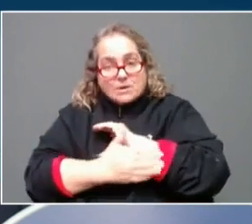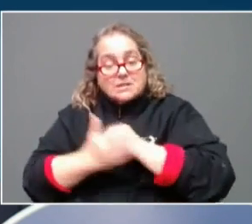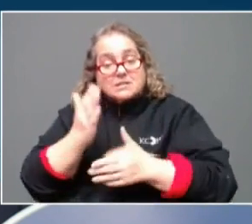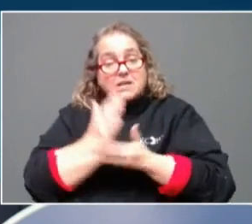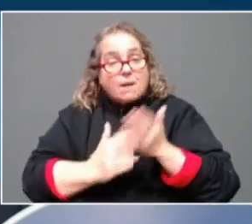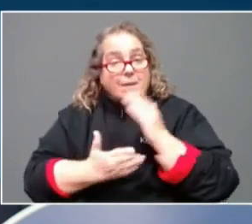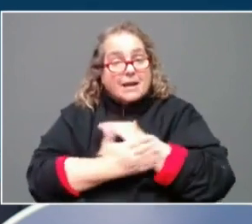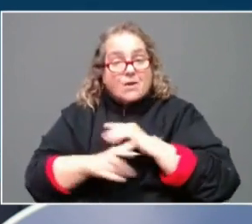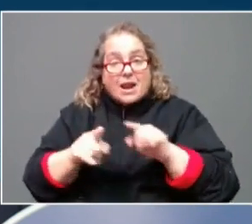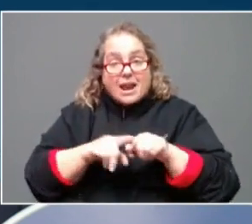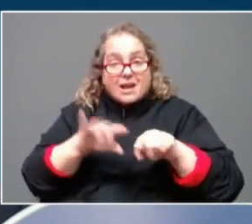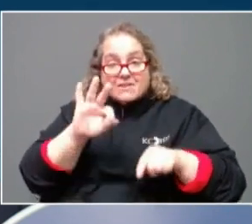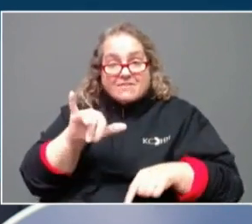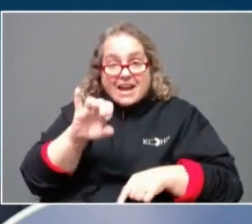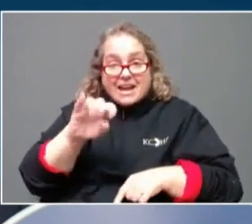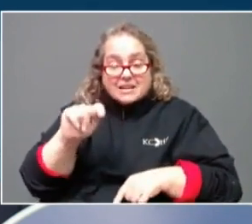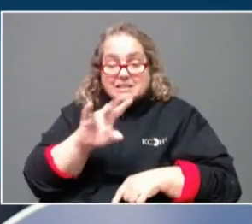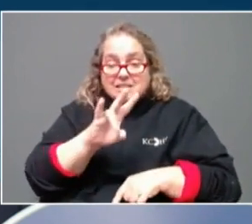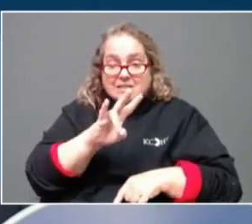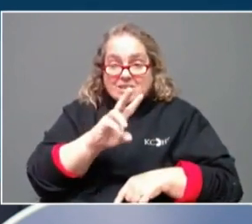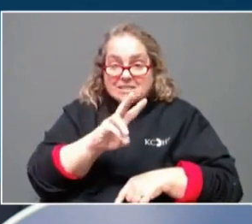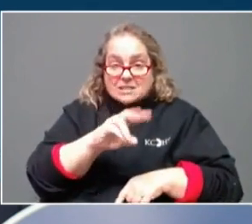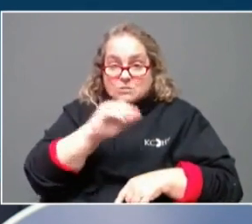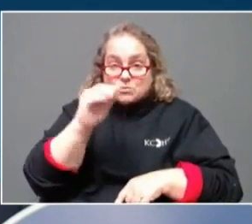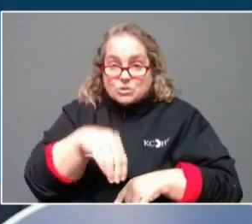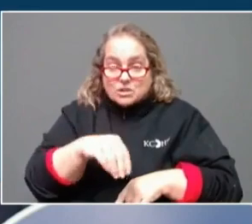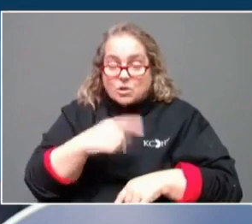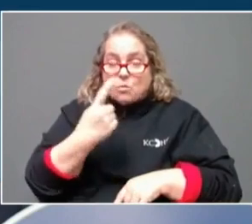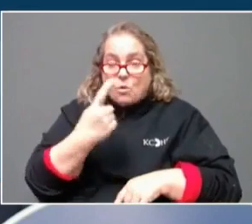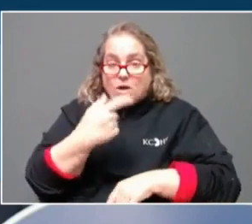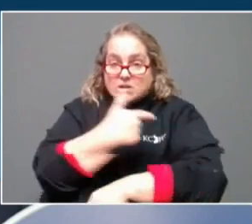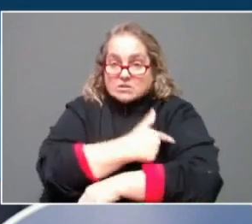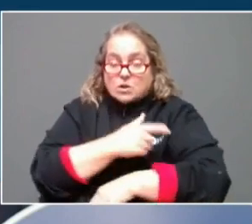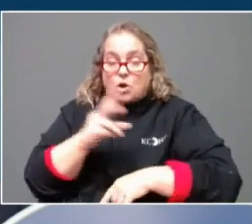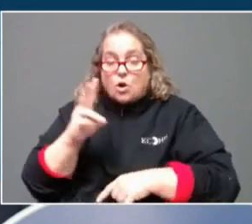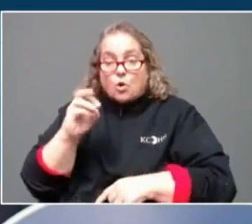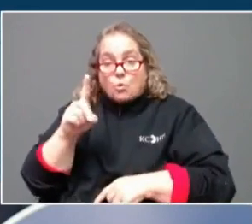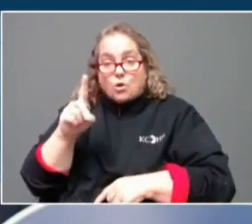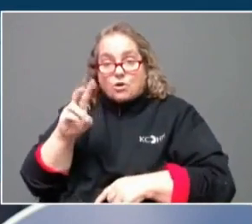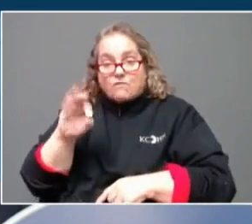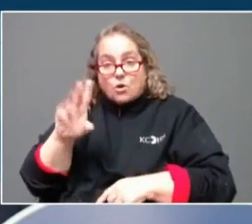was 76% with at least one dose. Woodford was 75 and then we go all the